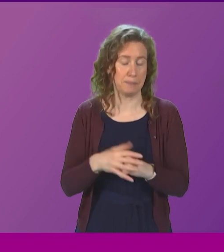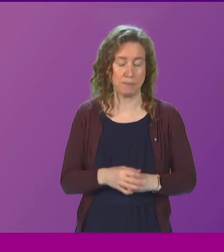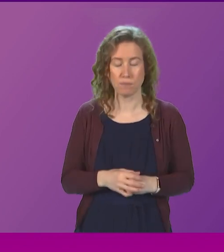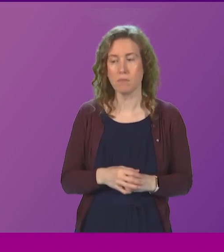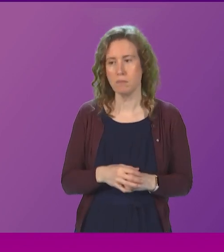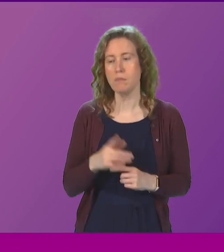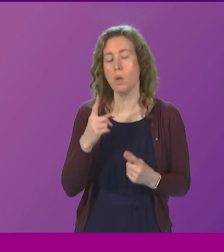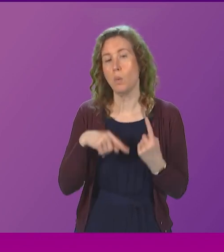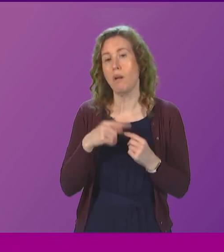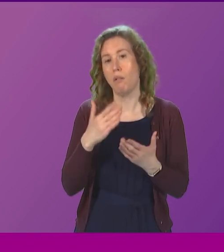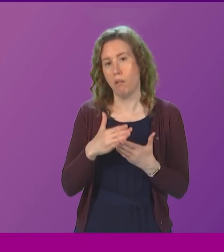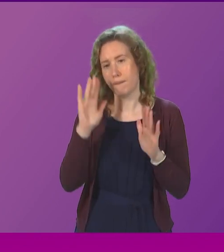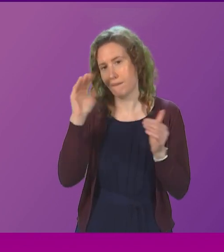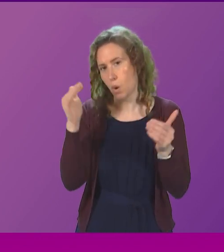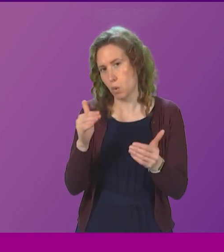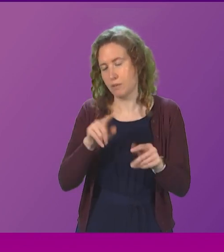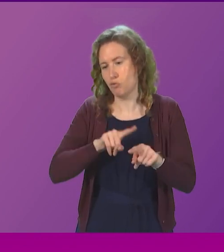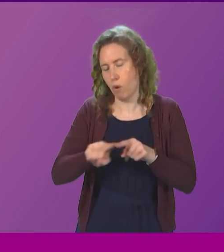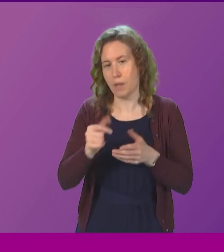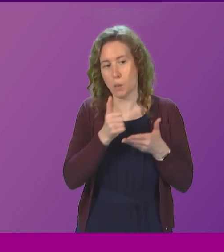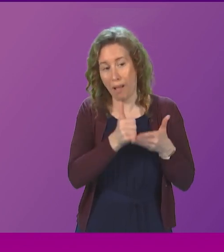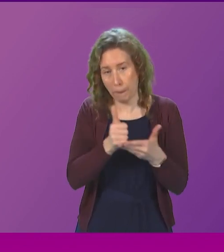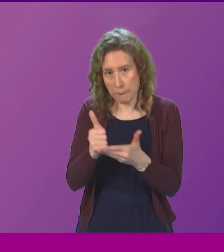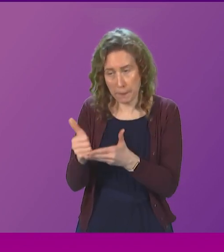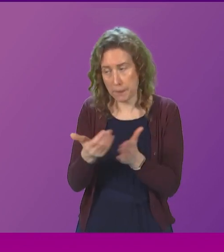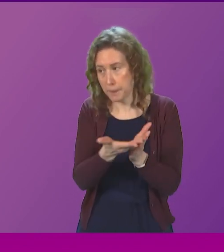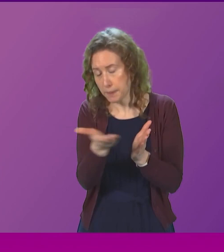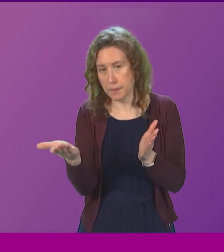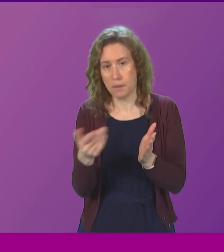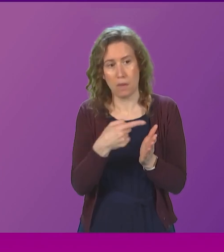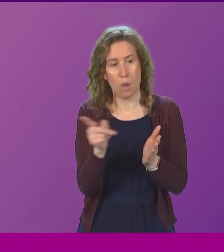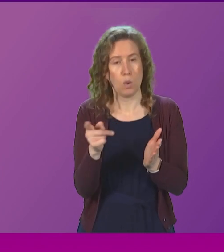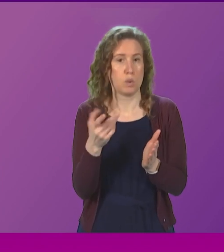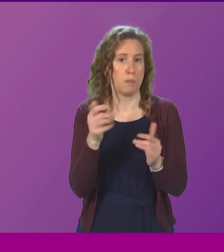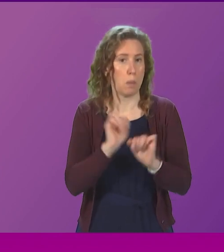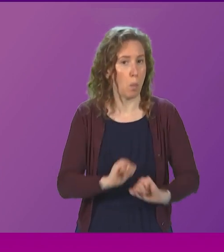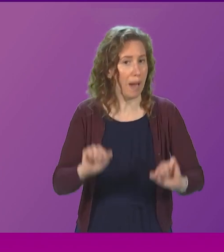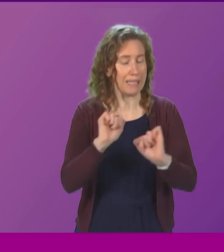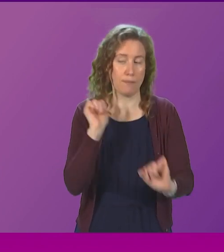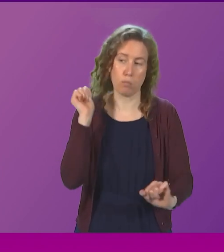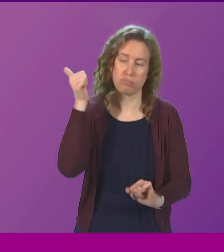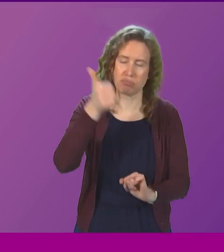We are focused on trying to assist people who have been waiting the longest, so the